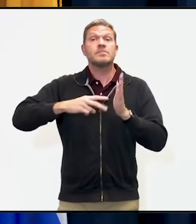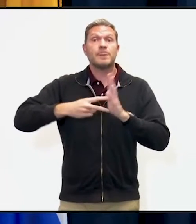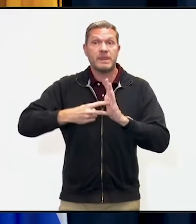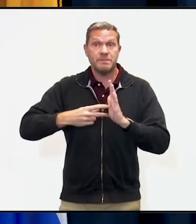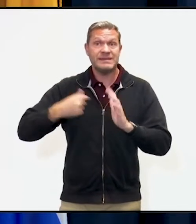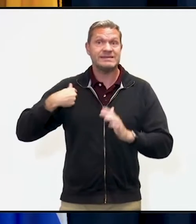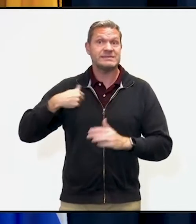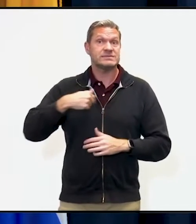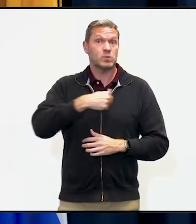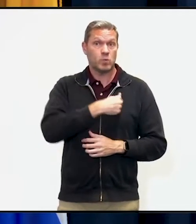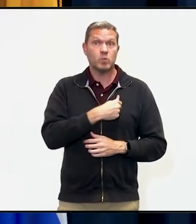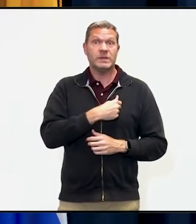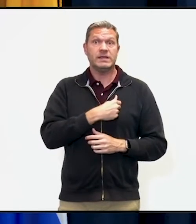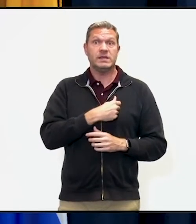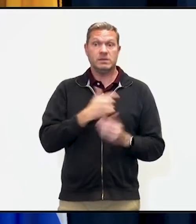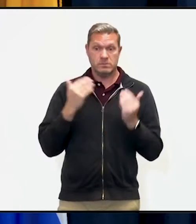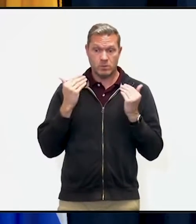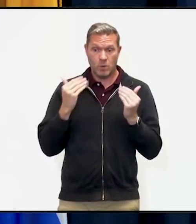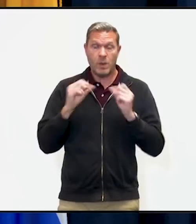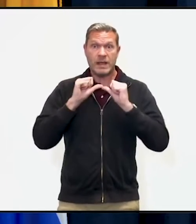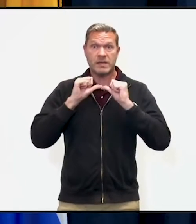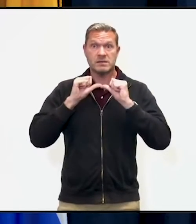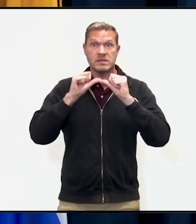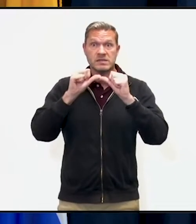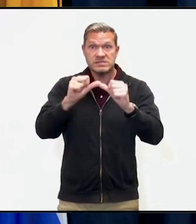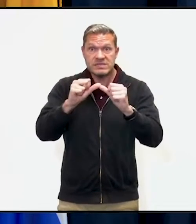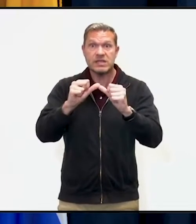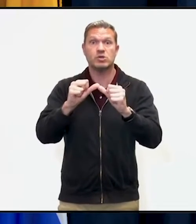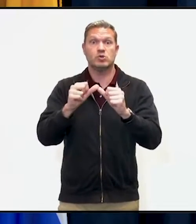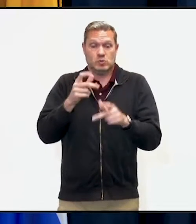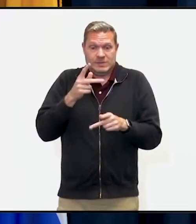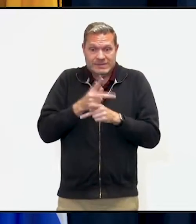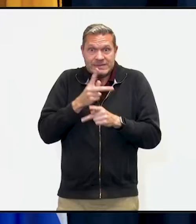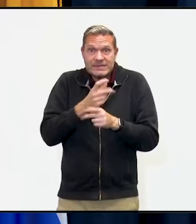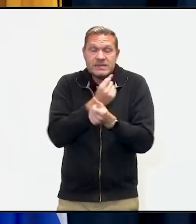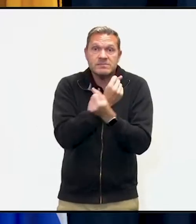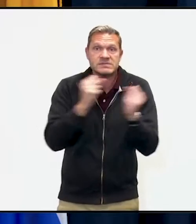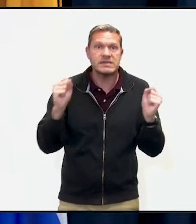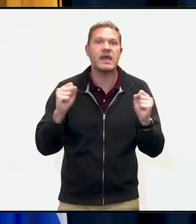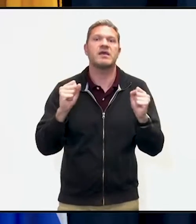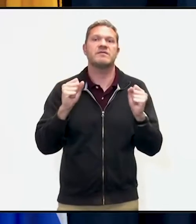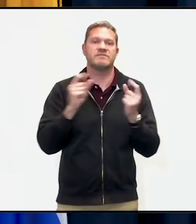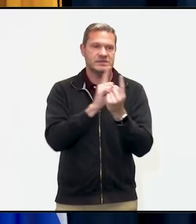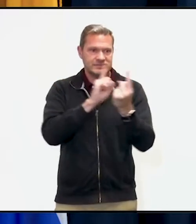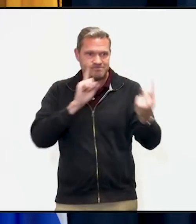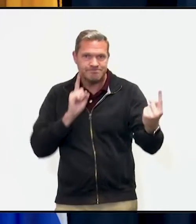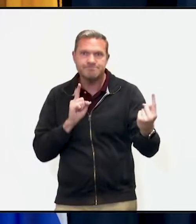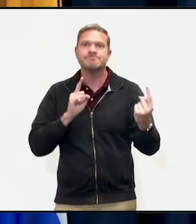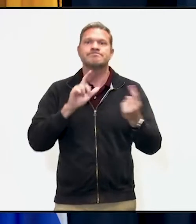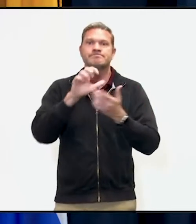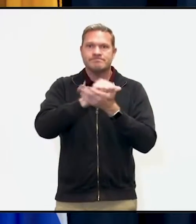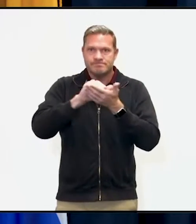that we need to take, that we could open our businesses further into the orange tier.